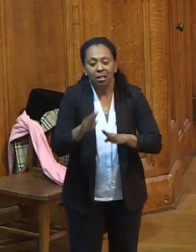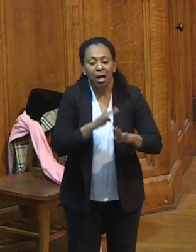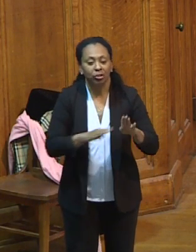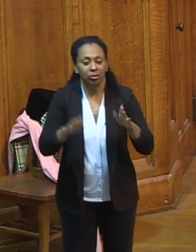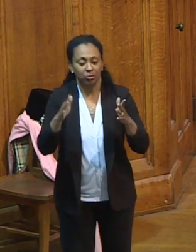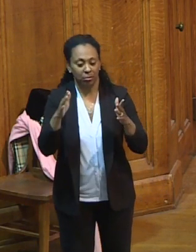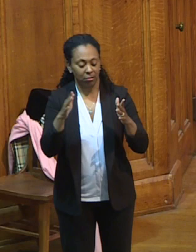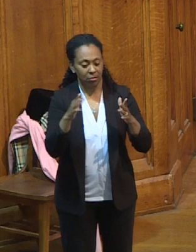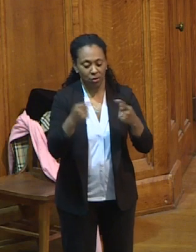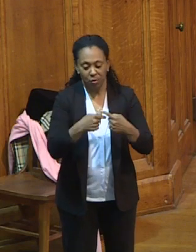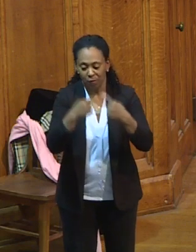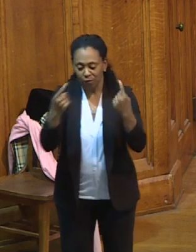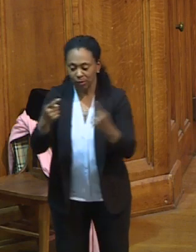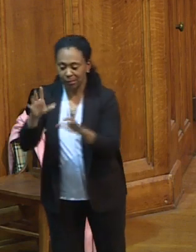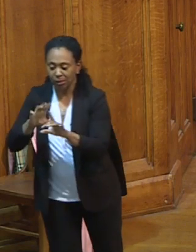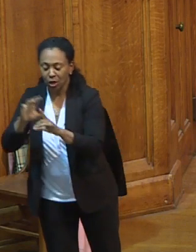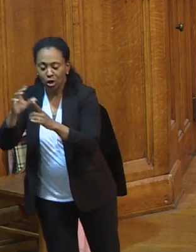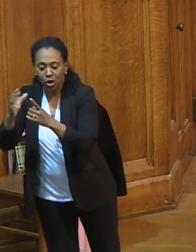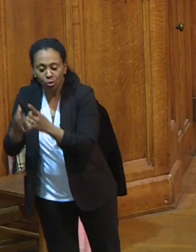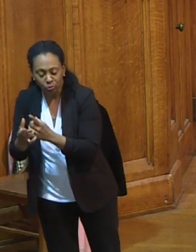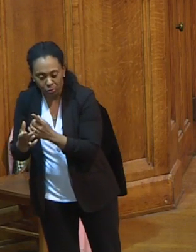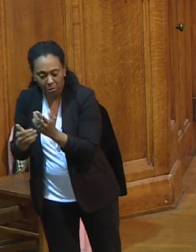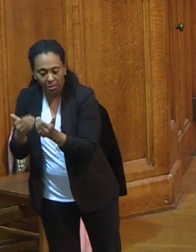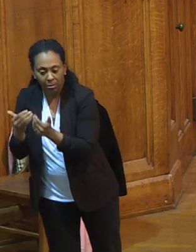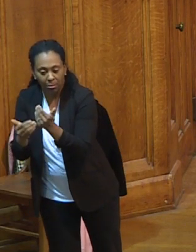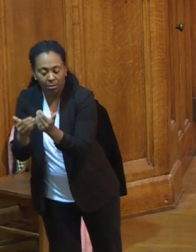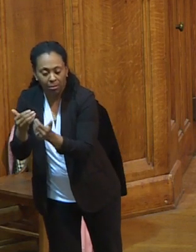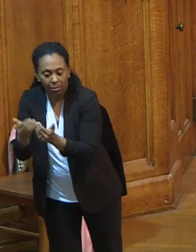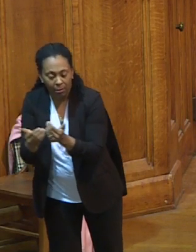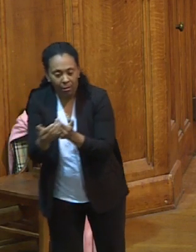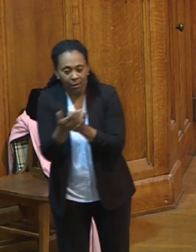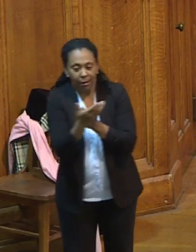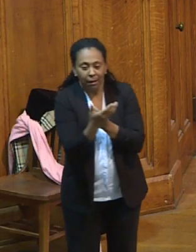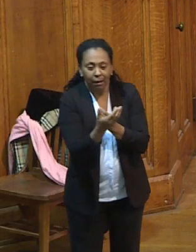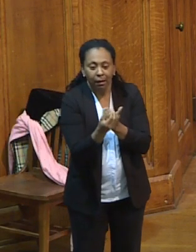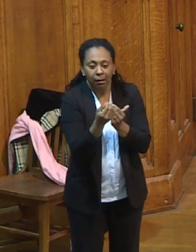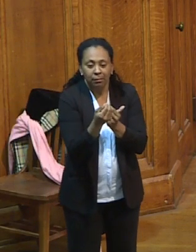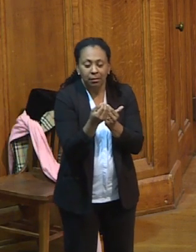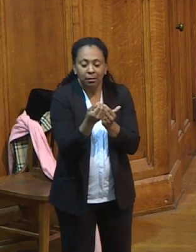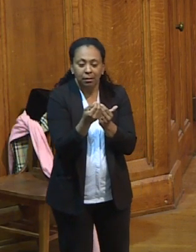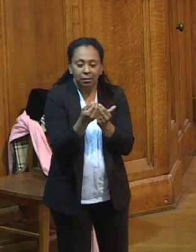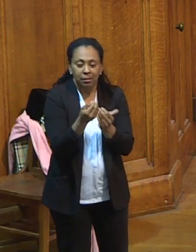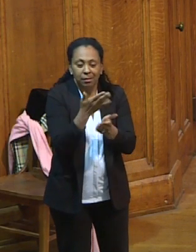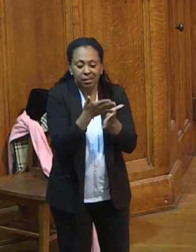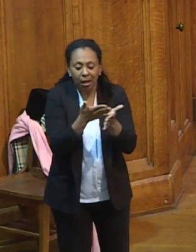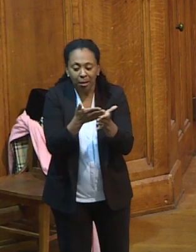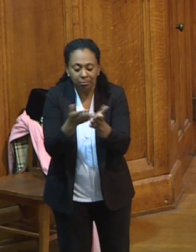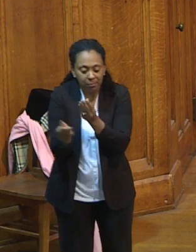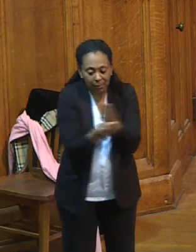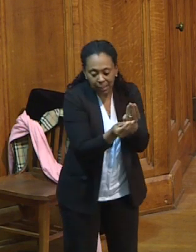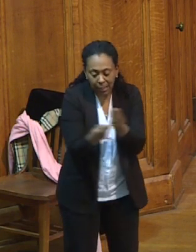versus cultural gradualism and some interplay of the two and I think, Dr. Kocab,